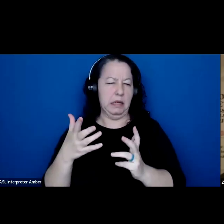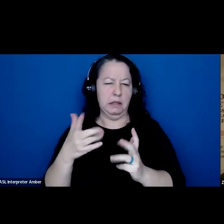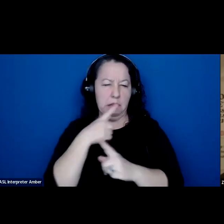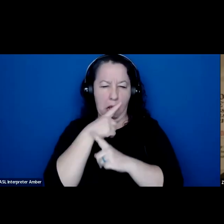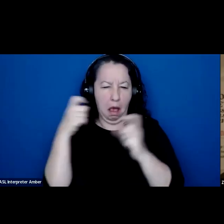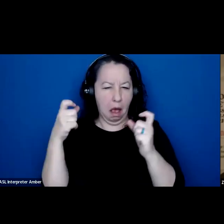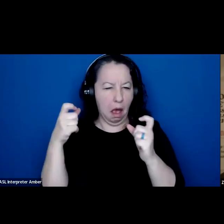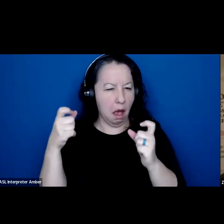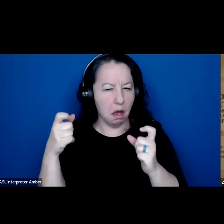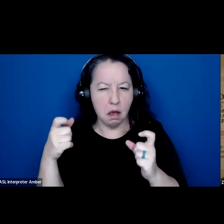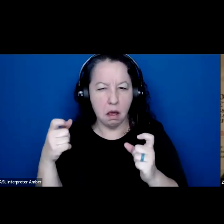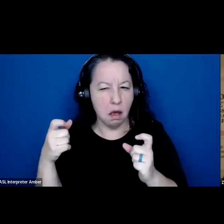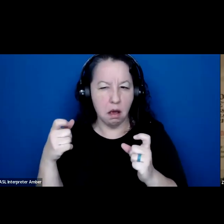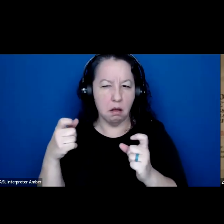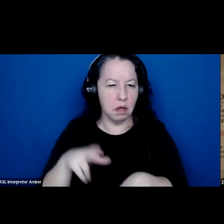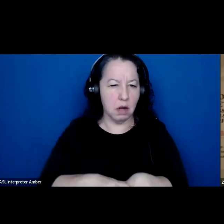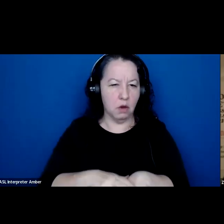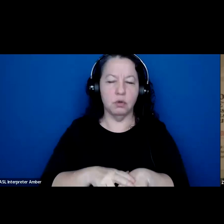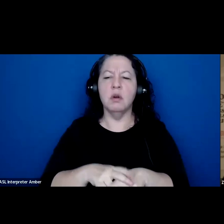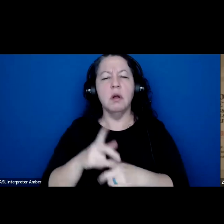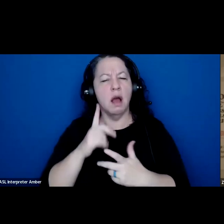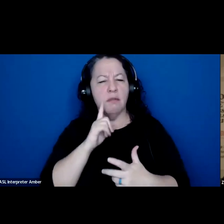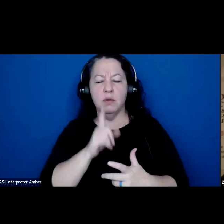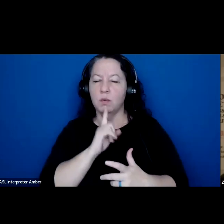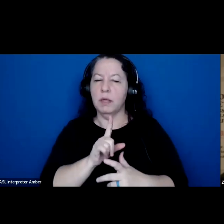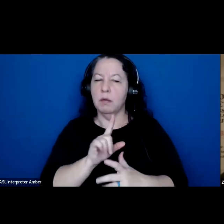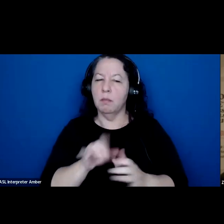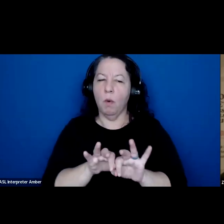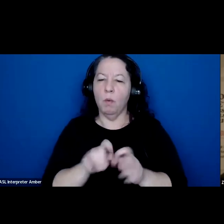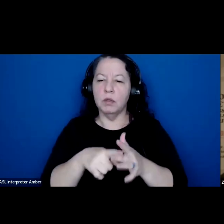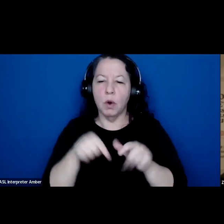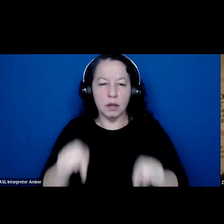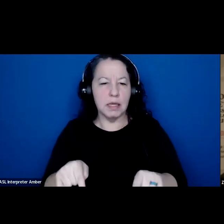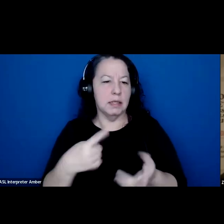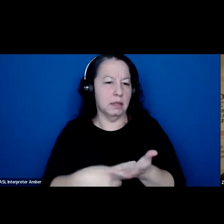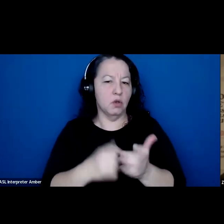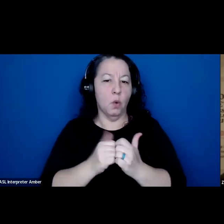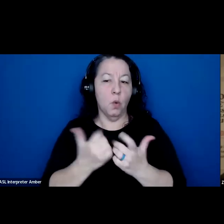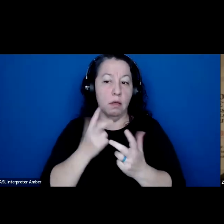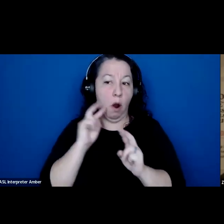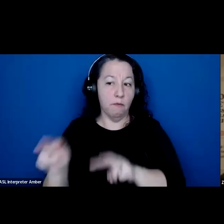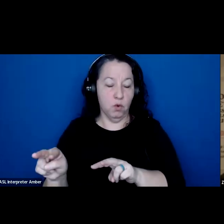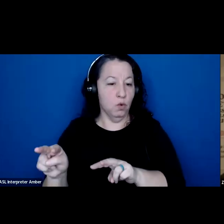I think it is fitting that we begin this discussion with our gaze locked on Gaza and the rest of occupied Palestine.